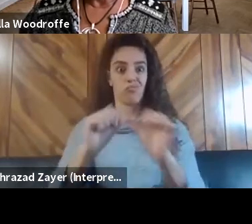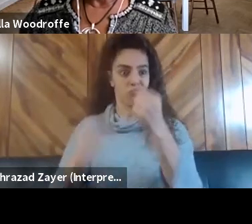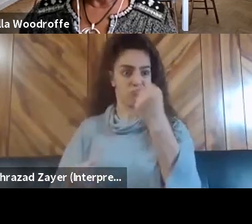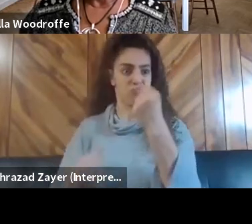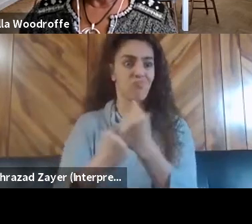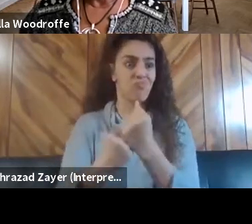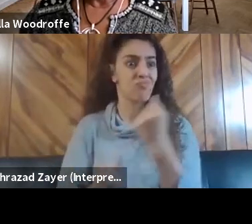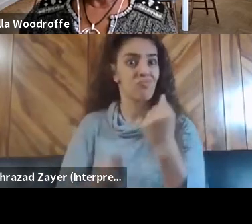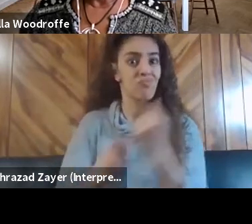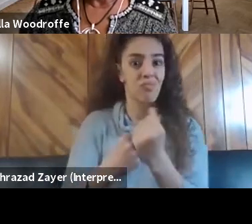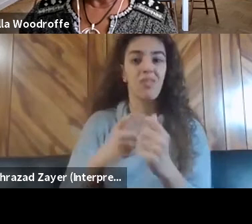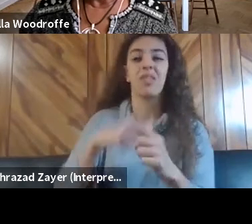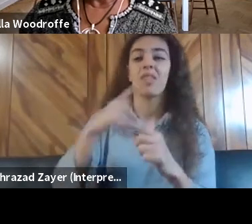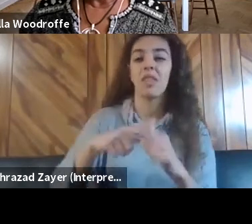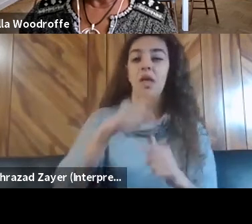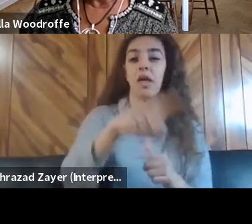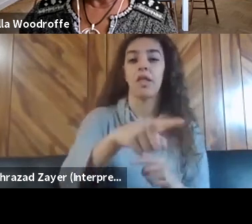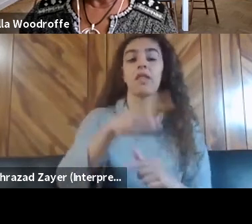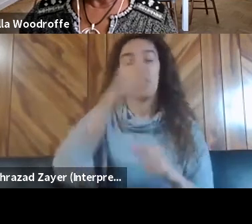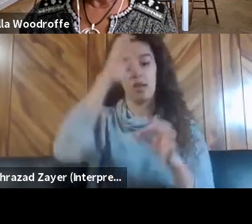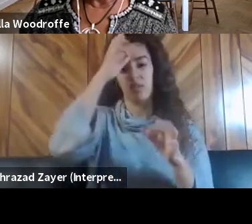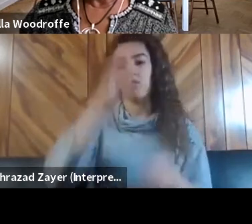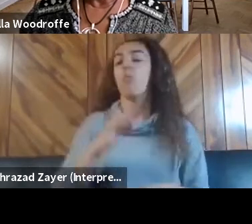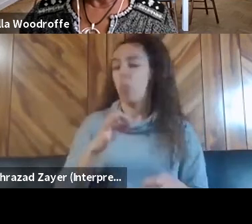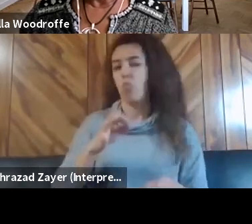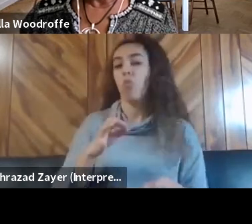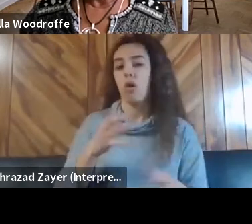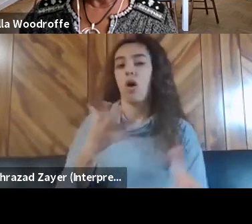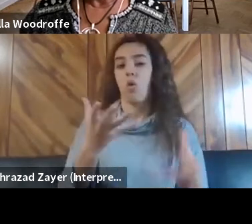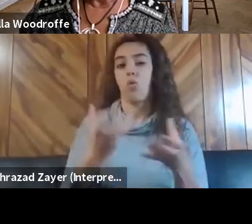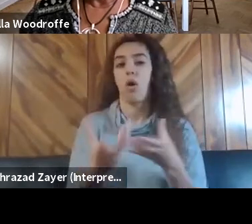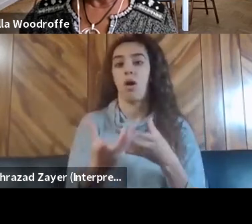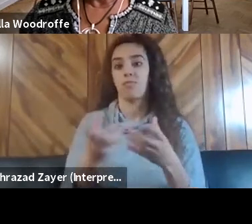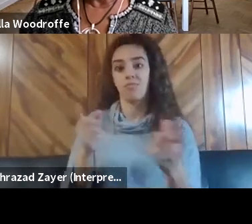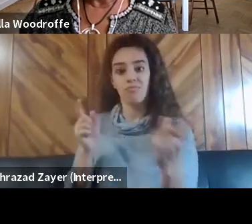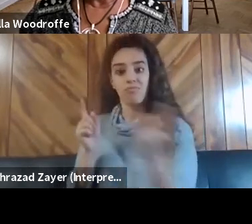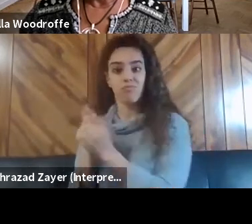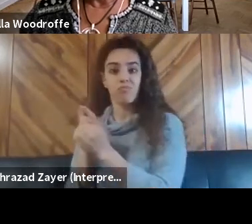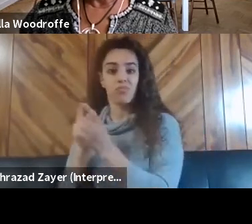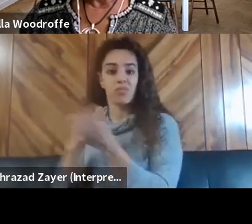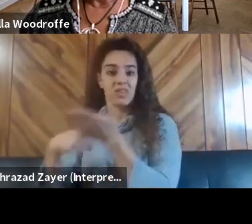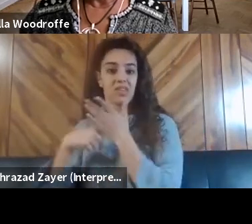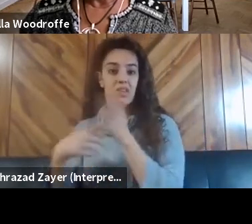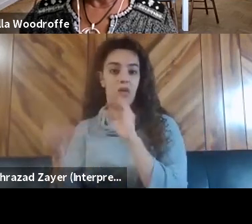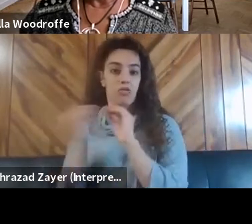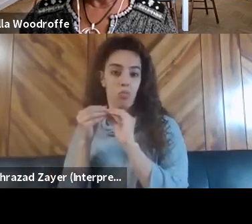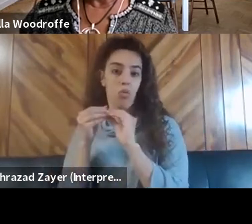fighting. And then you then you get them to understand that you're serious about, you know what, let's go along.